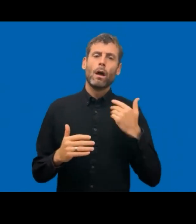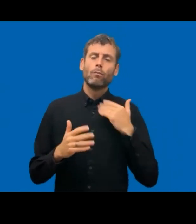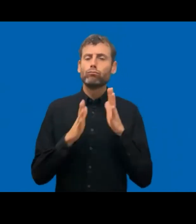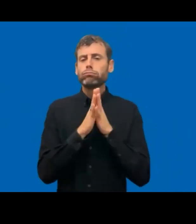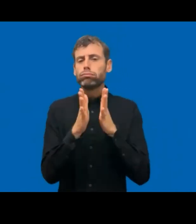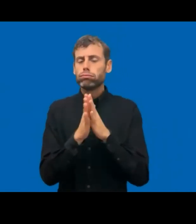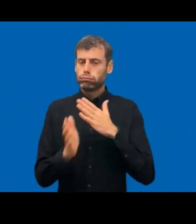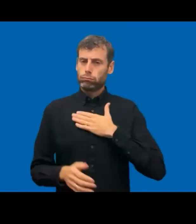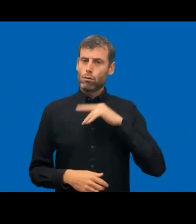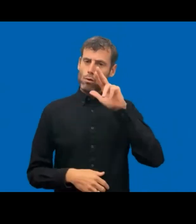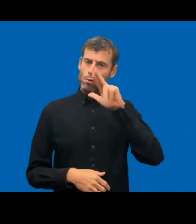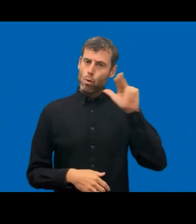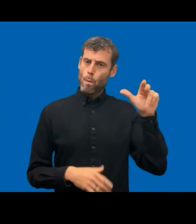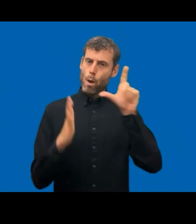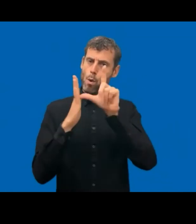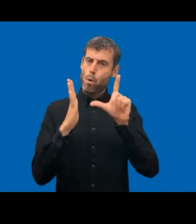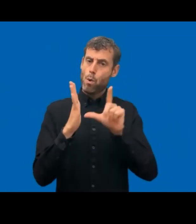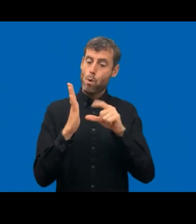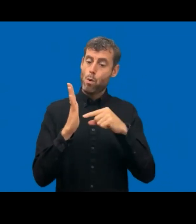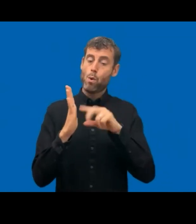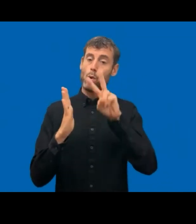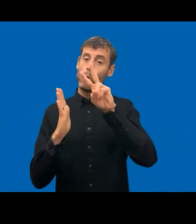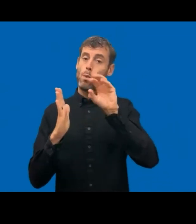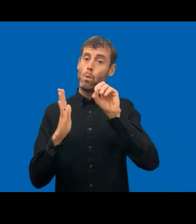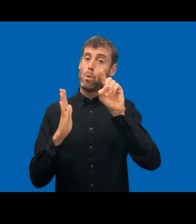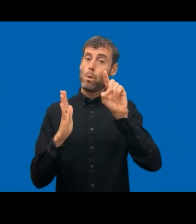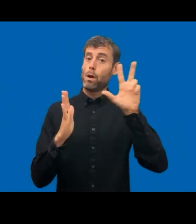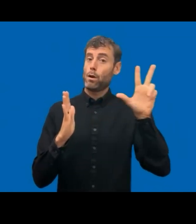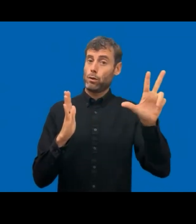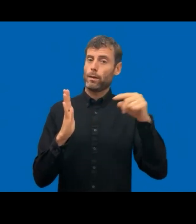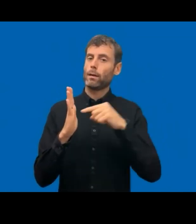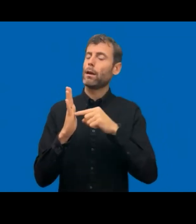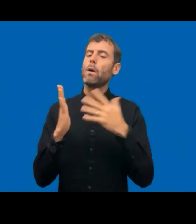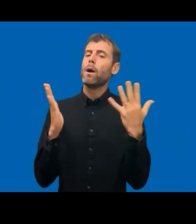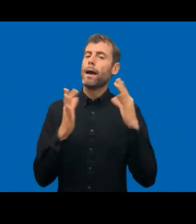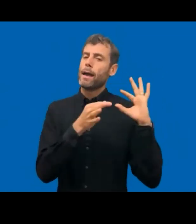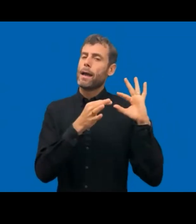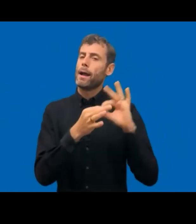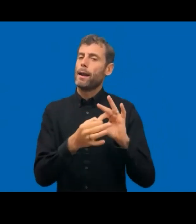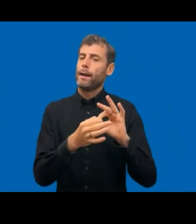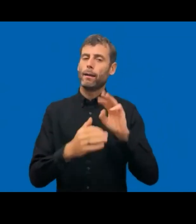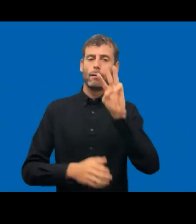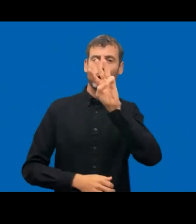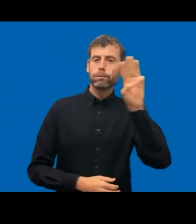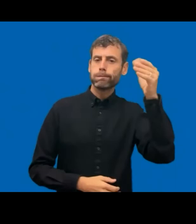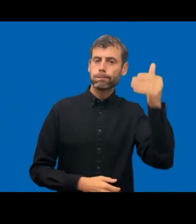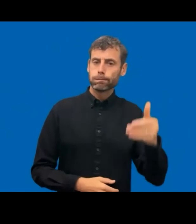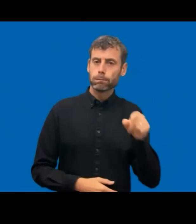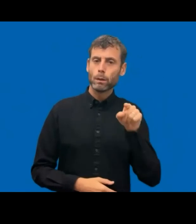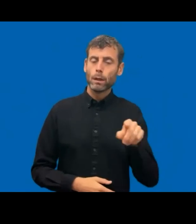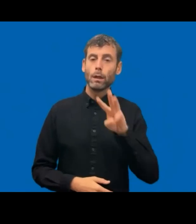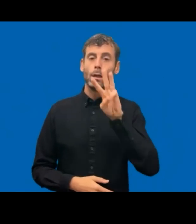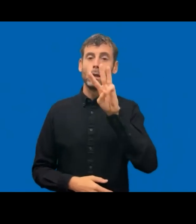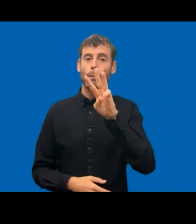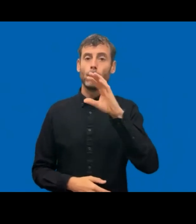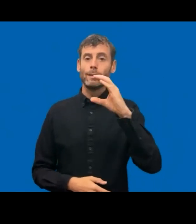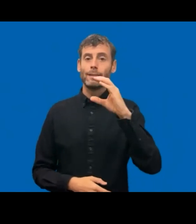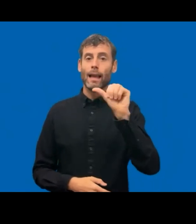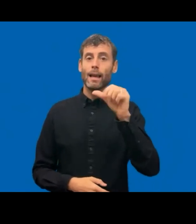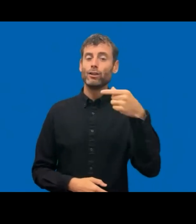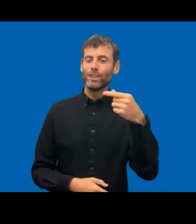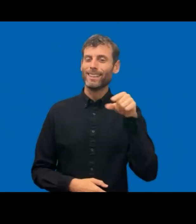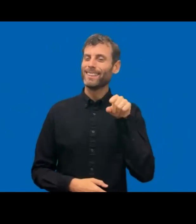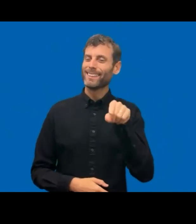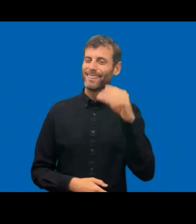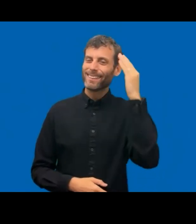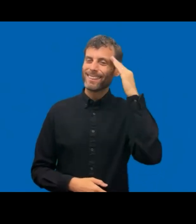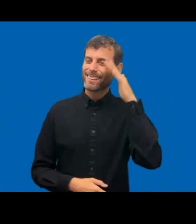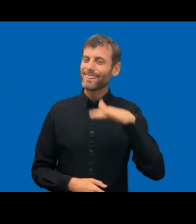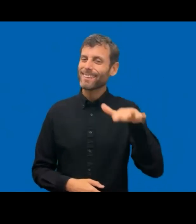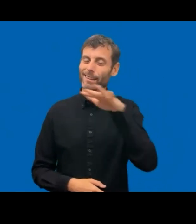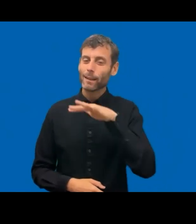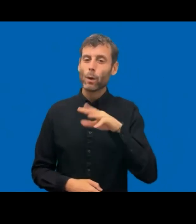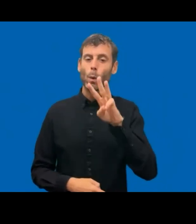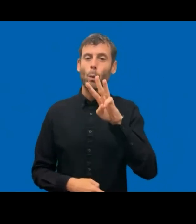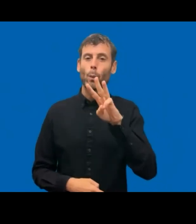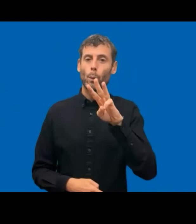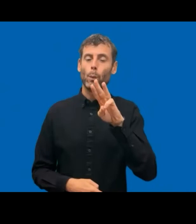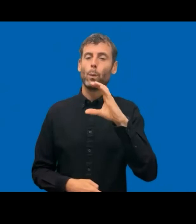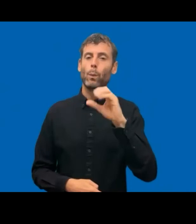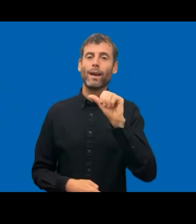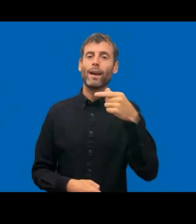2013 in Norway. It is the requirements in the WCAG, the WCAG 2.0 for website, apps and